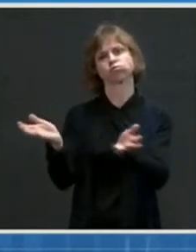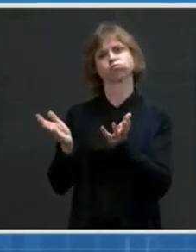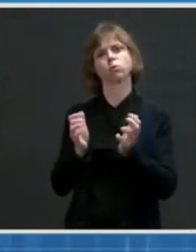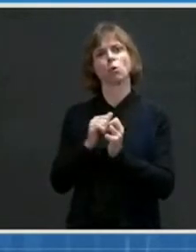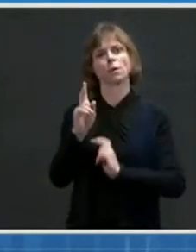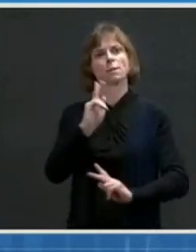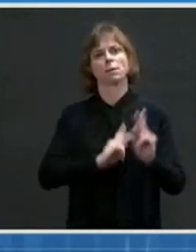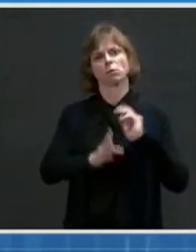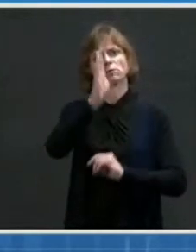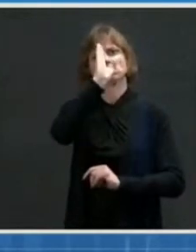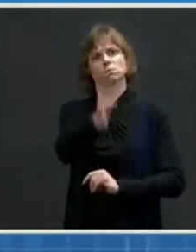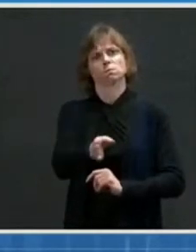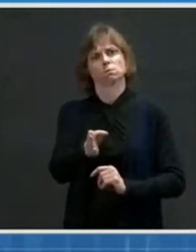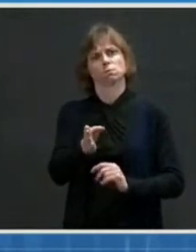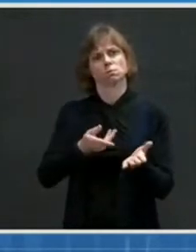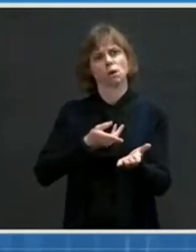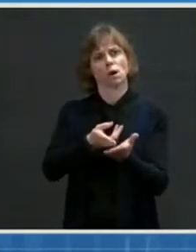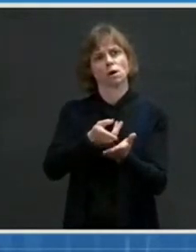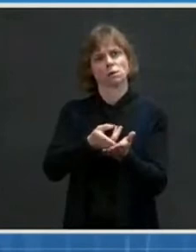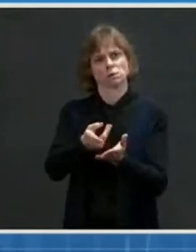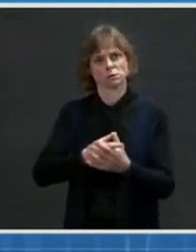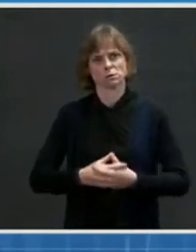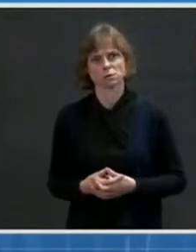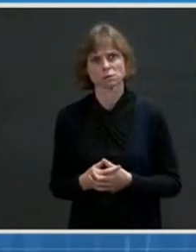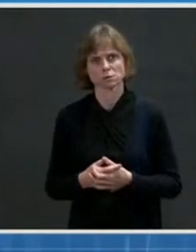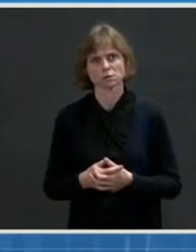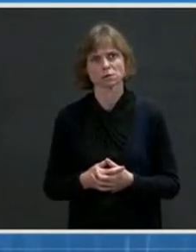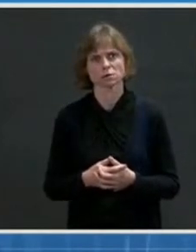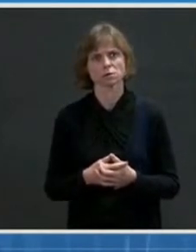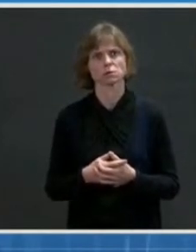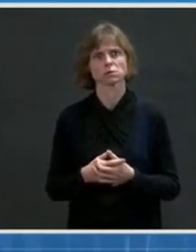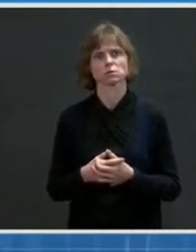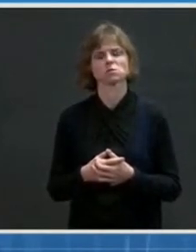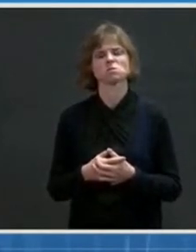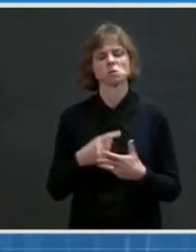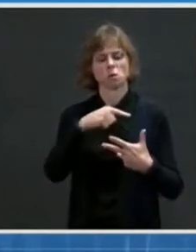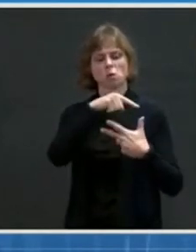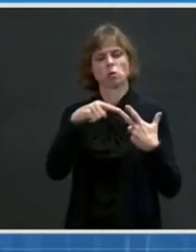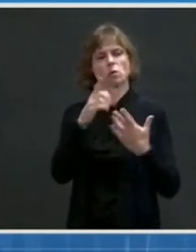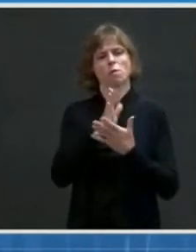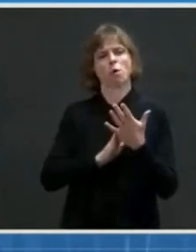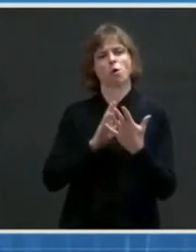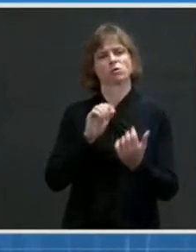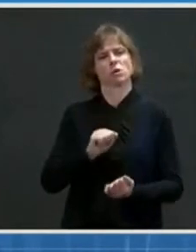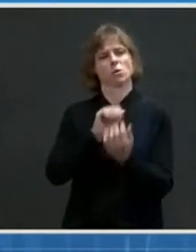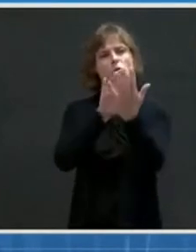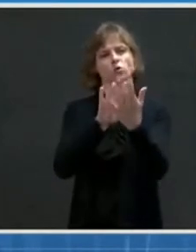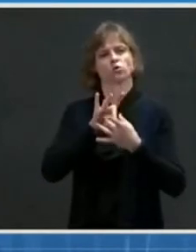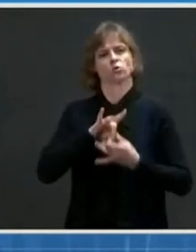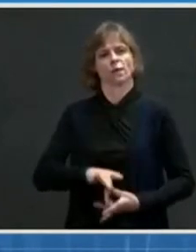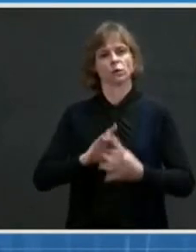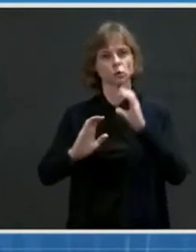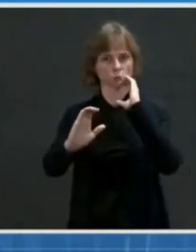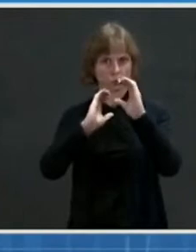CONVERSATION WITH THE PUBLIC A